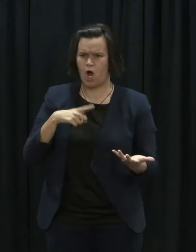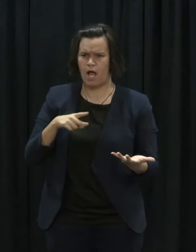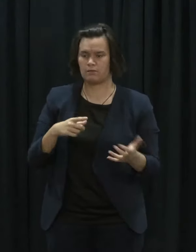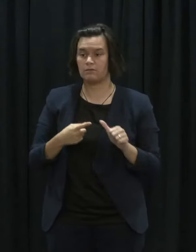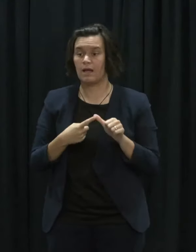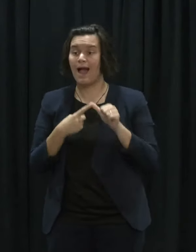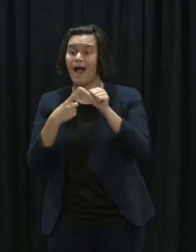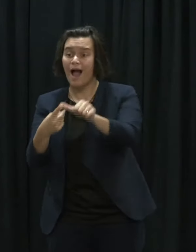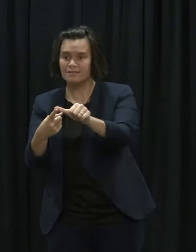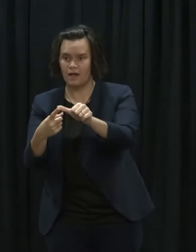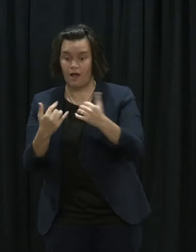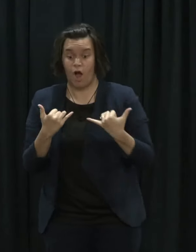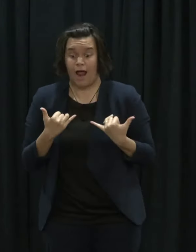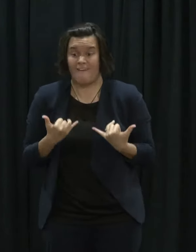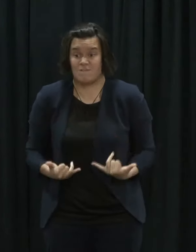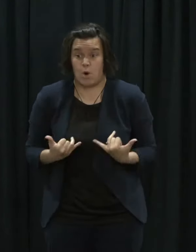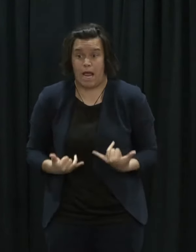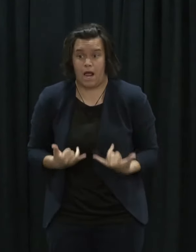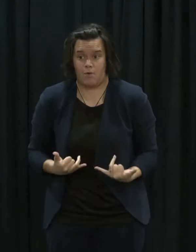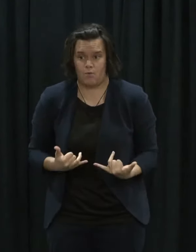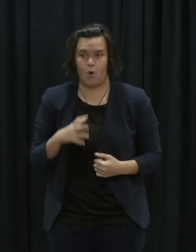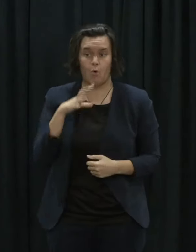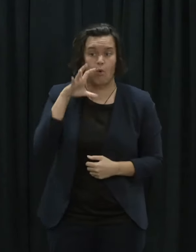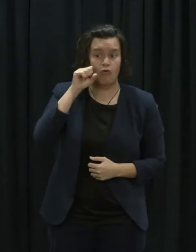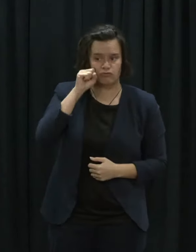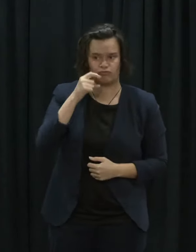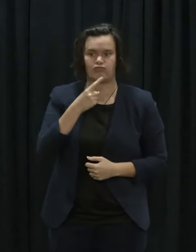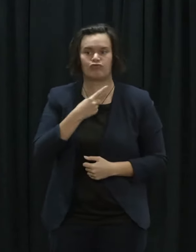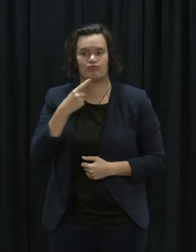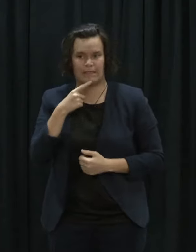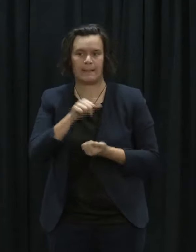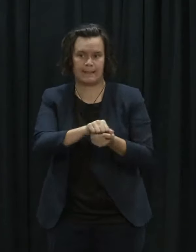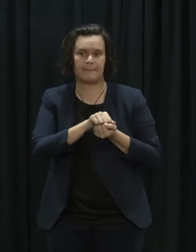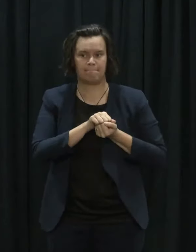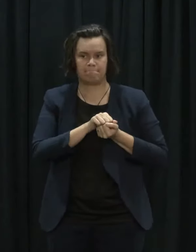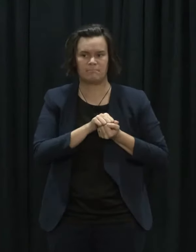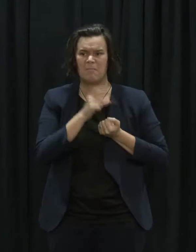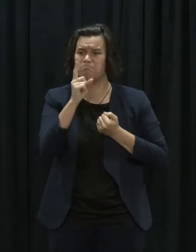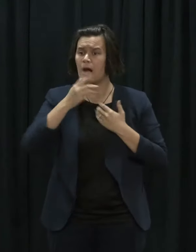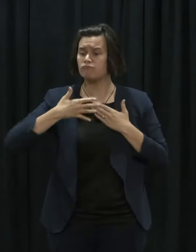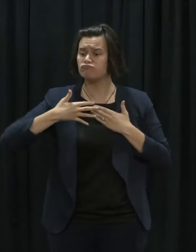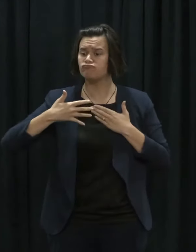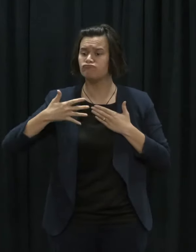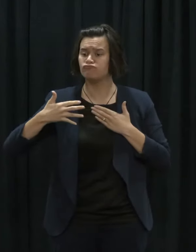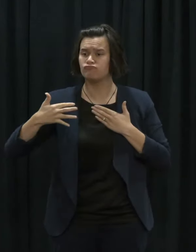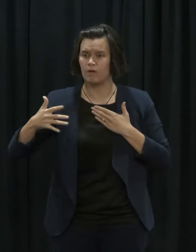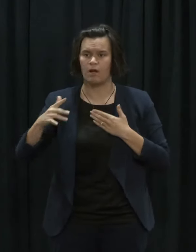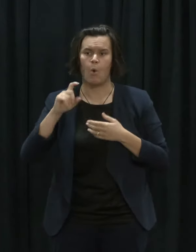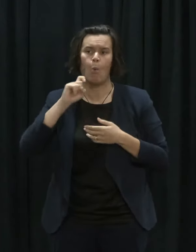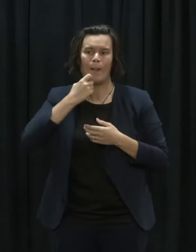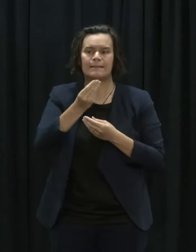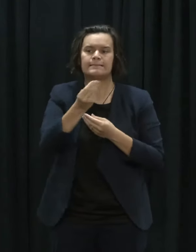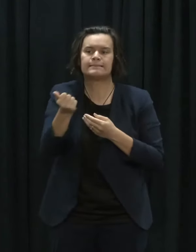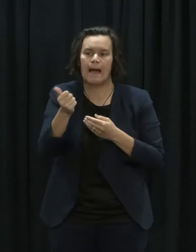from the region, it has been significant. We have seen a big increase. But as I say it is about being cautious. Have you ruled out anyone going to green, especially in spite of the South Island?